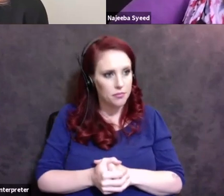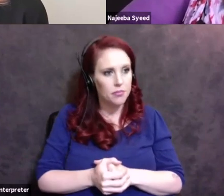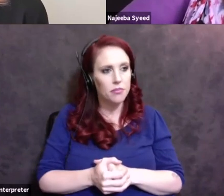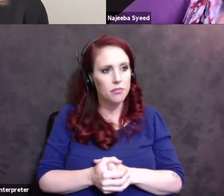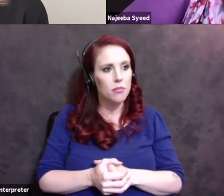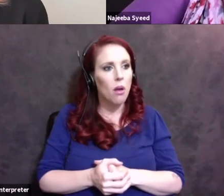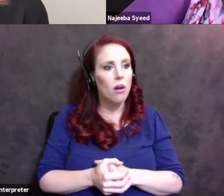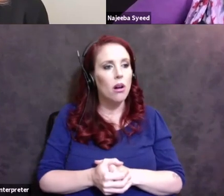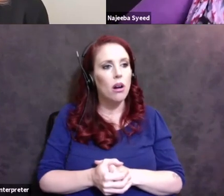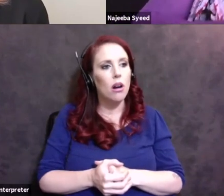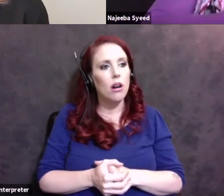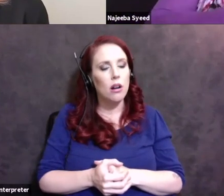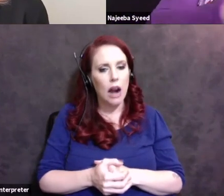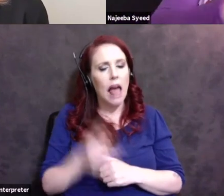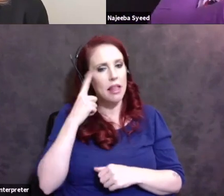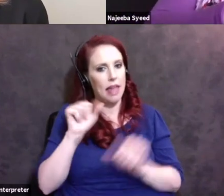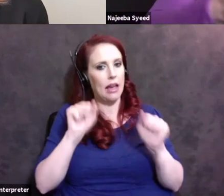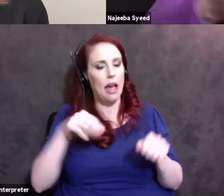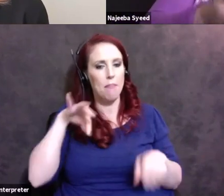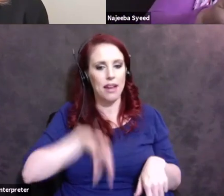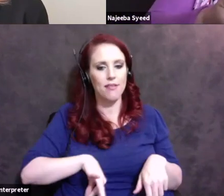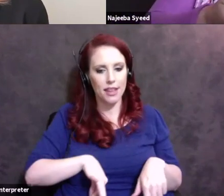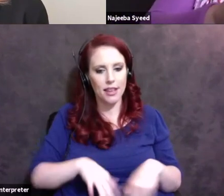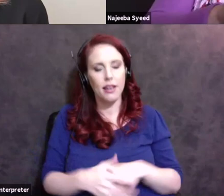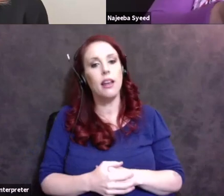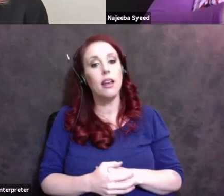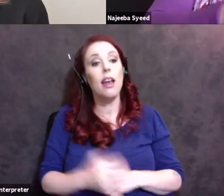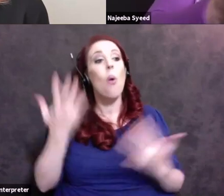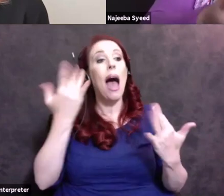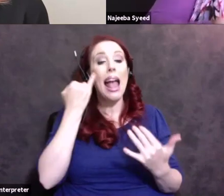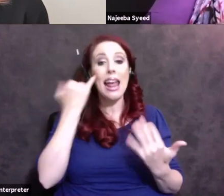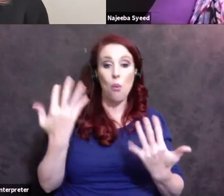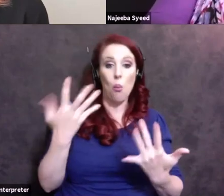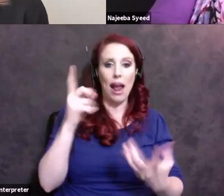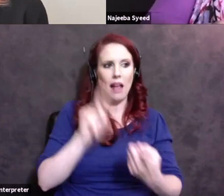I think that's helpful because what can happen is if we wait until someone is offended because